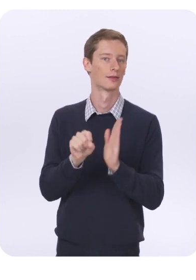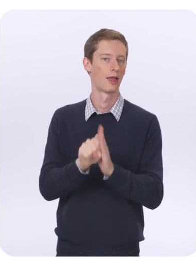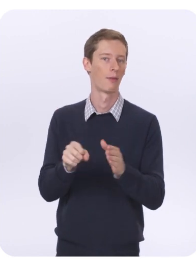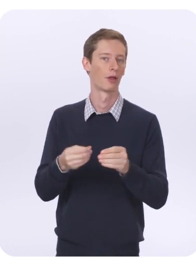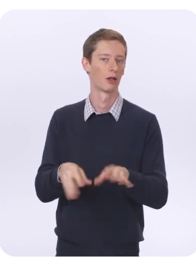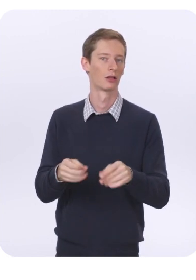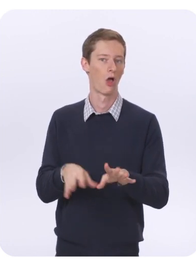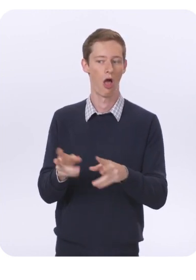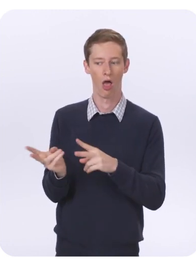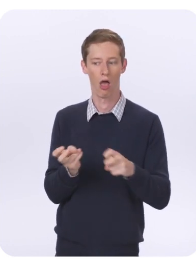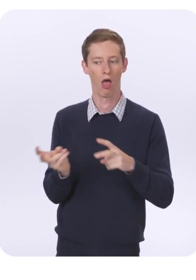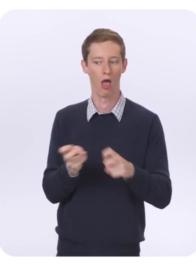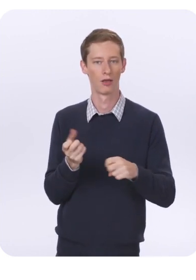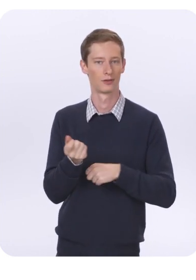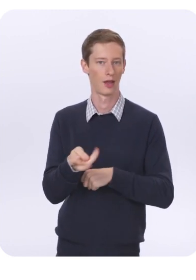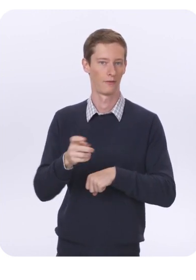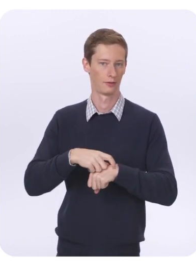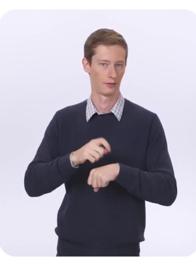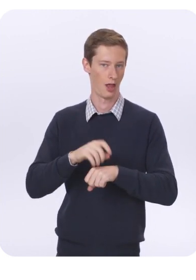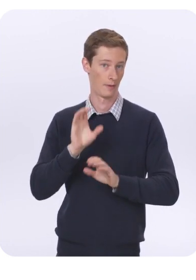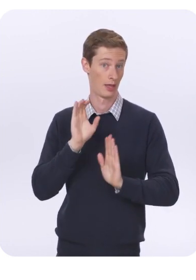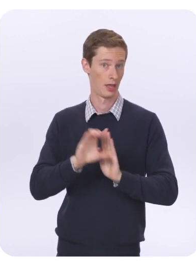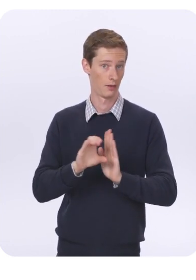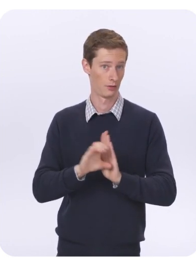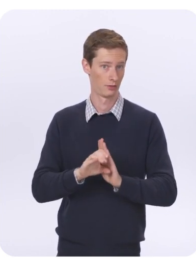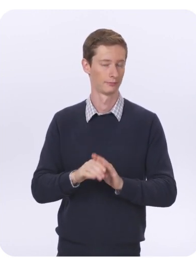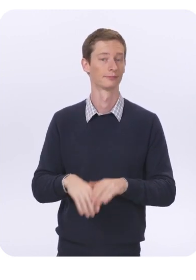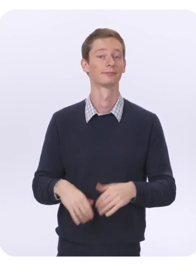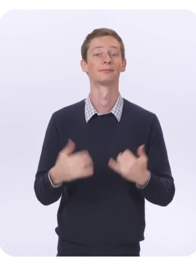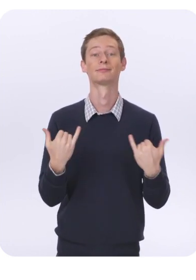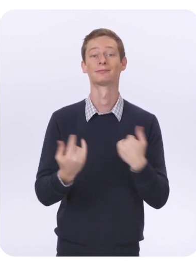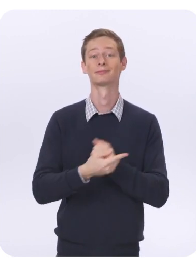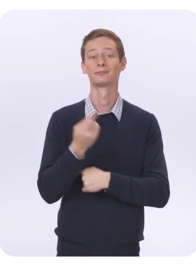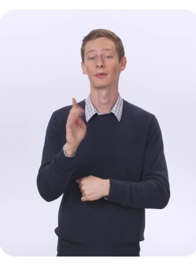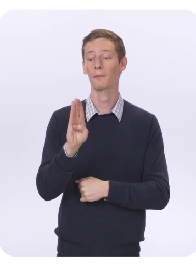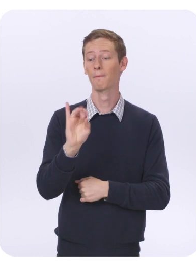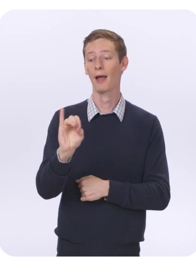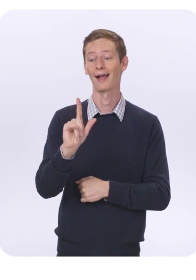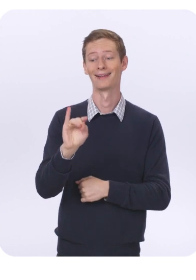In this day and age by linear interpolation is just not enough to achieve the desired resolution.